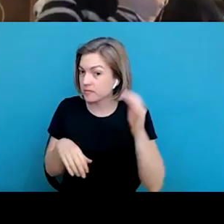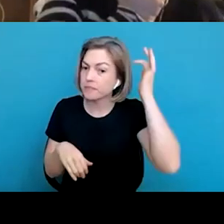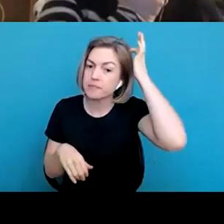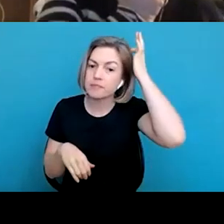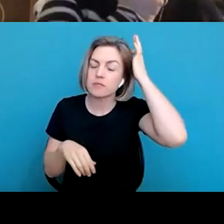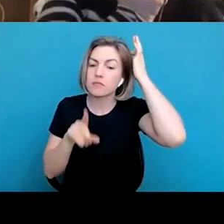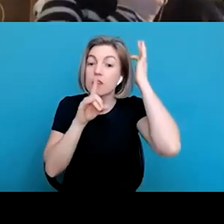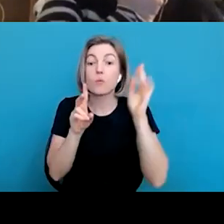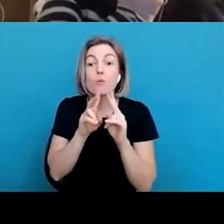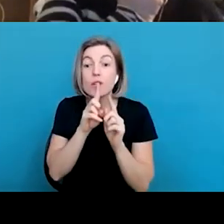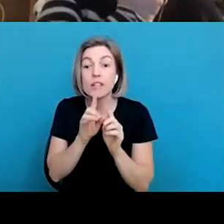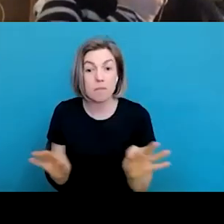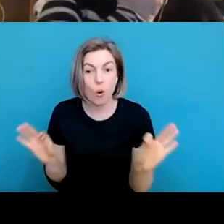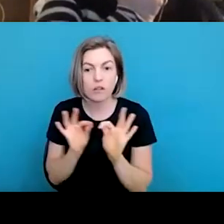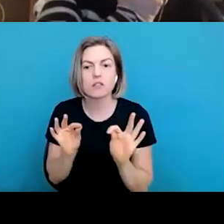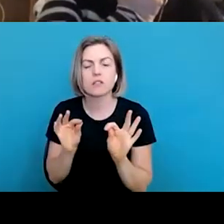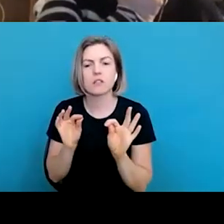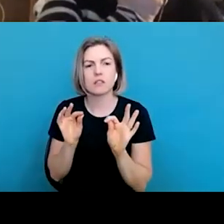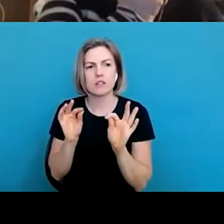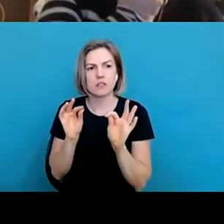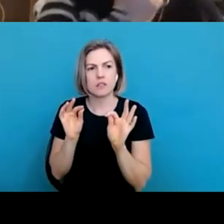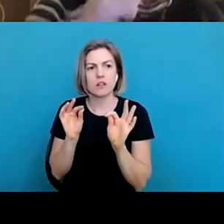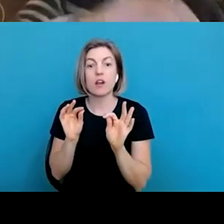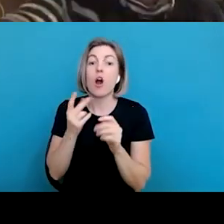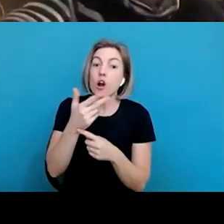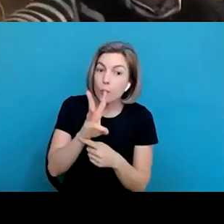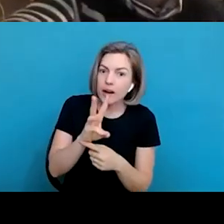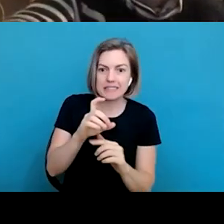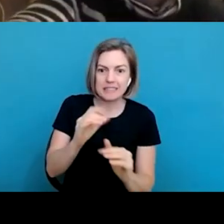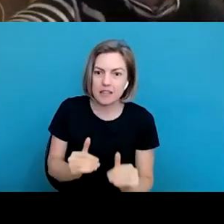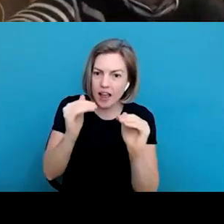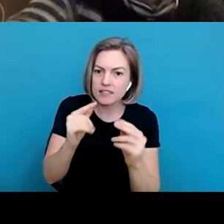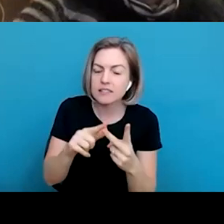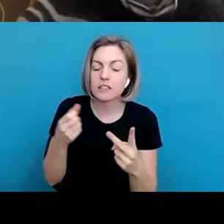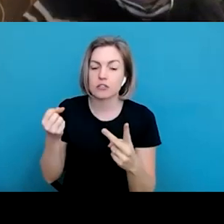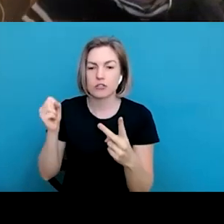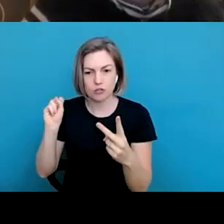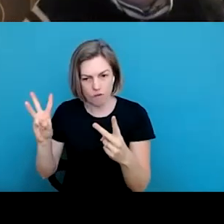that you enhance both the hardware and also, the software for example, potentially, back